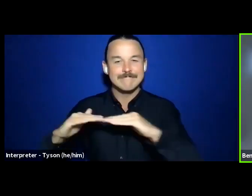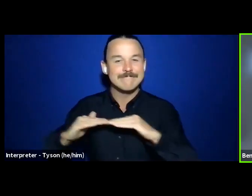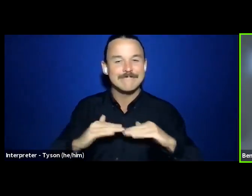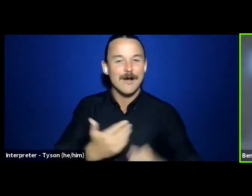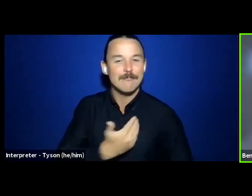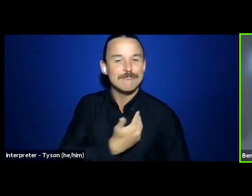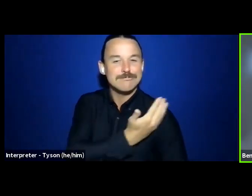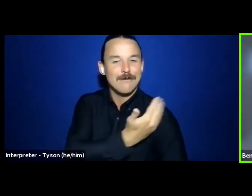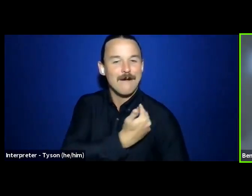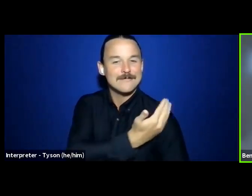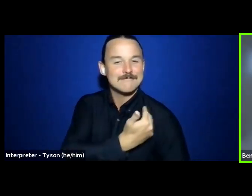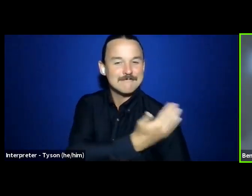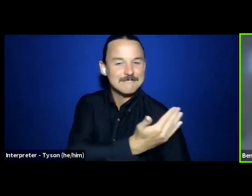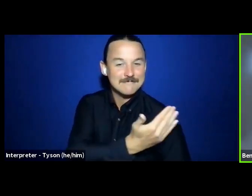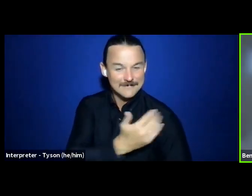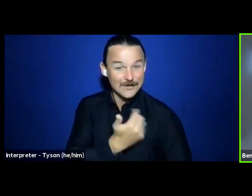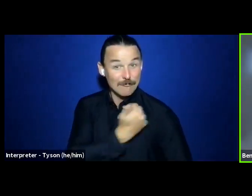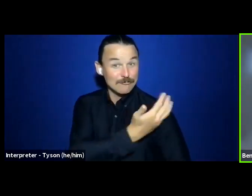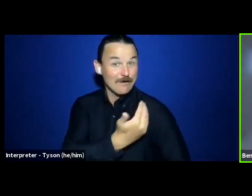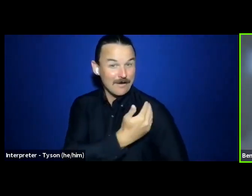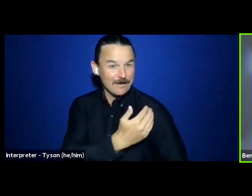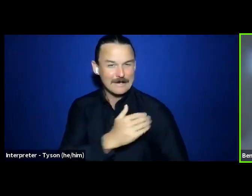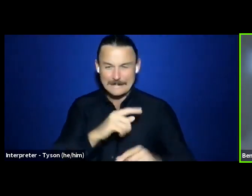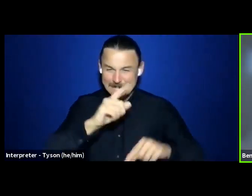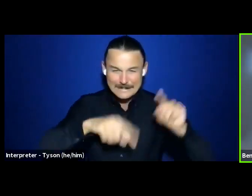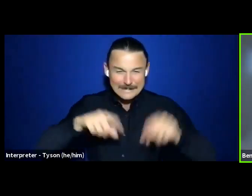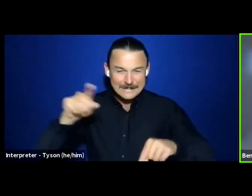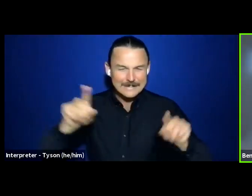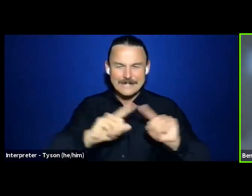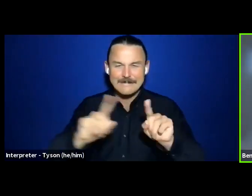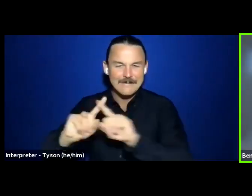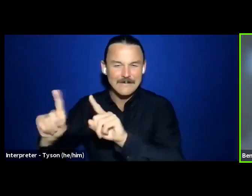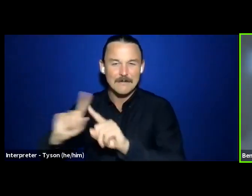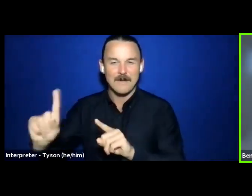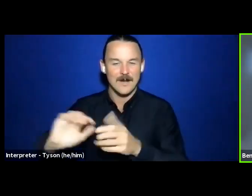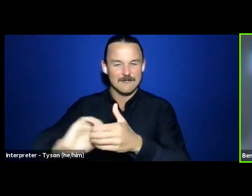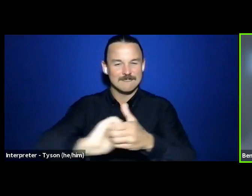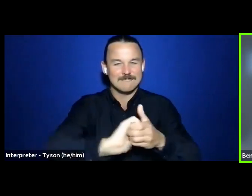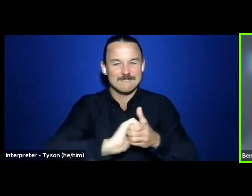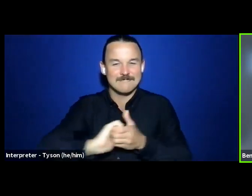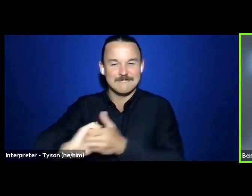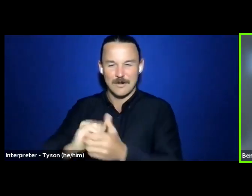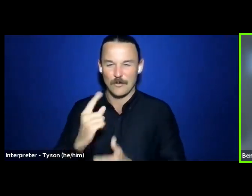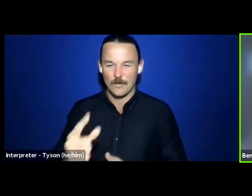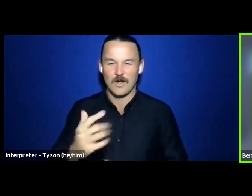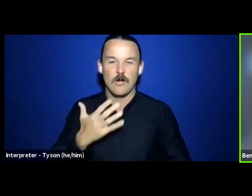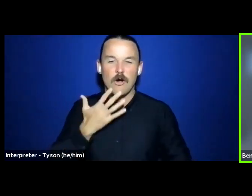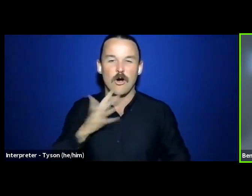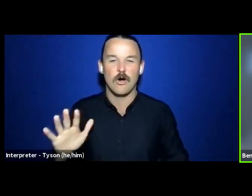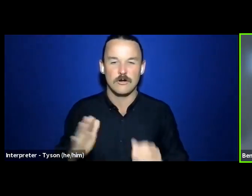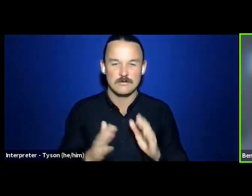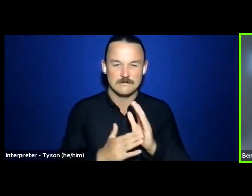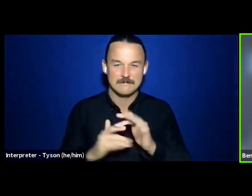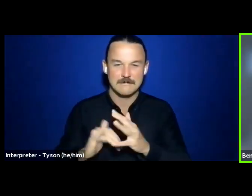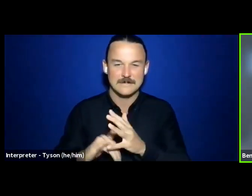like. All of us, so. different different, but unify different, but unified has one but unified has one hot mess.